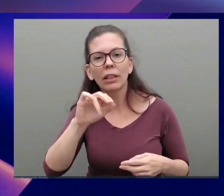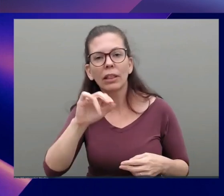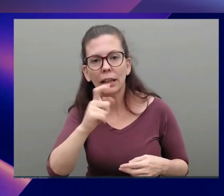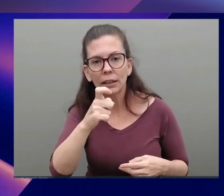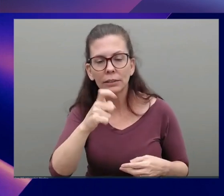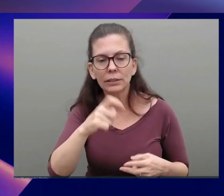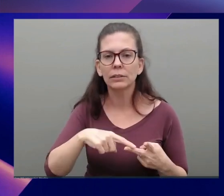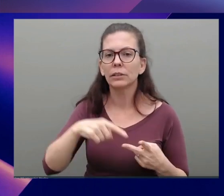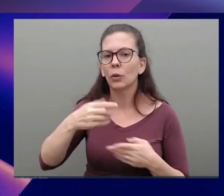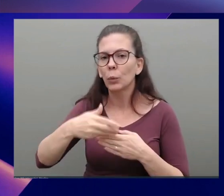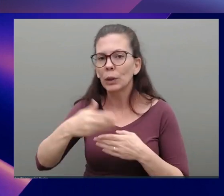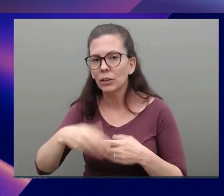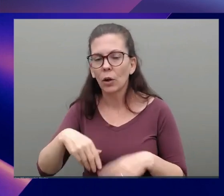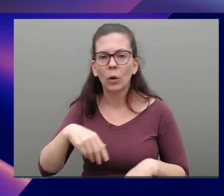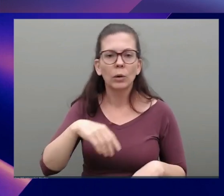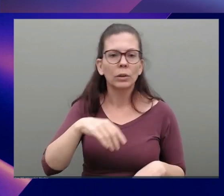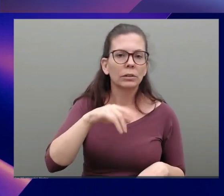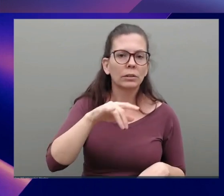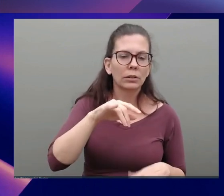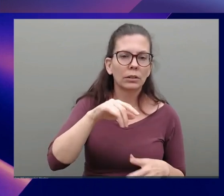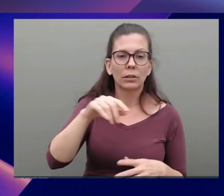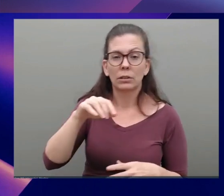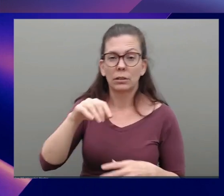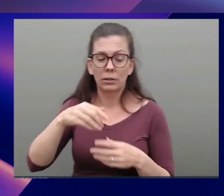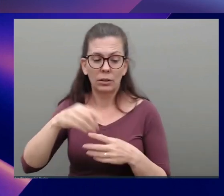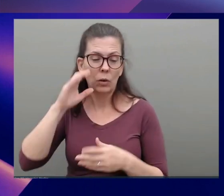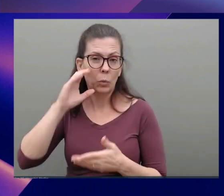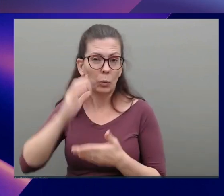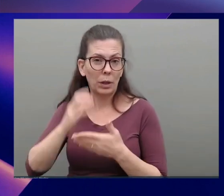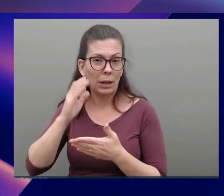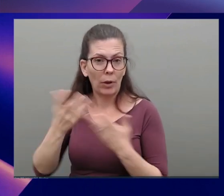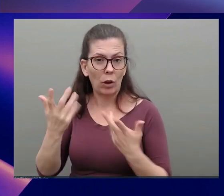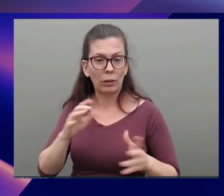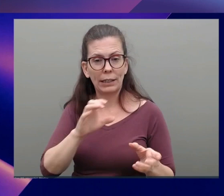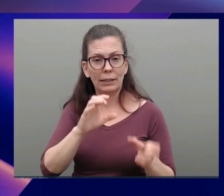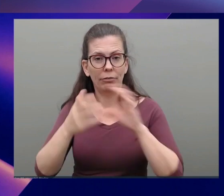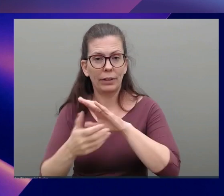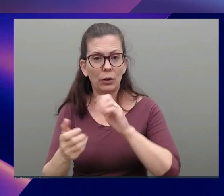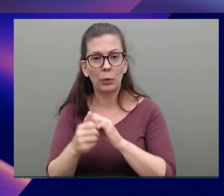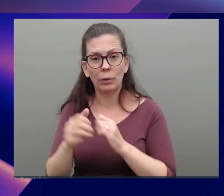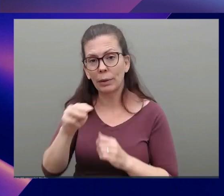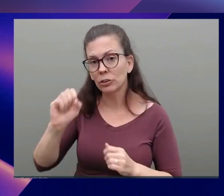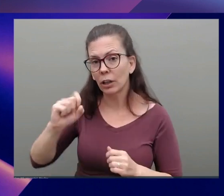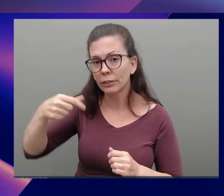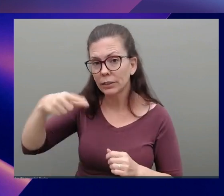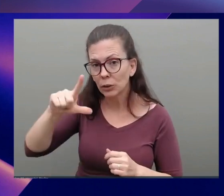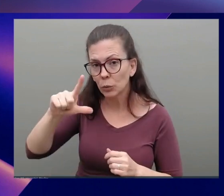we have Windows image already configured with Microsoft SQL Server. In this case, the licensing of